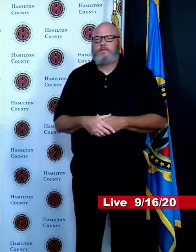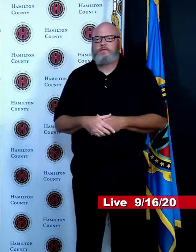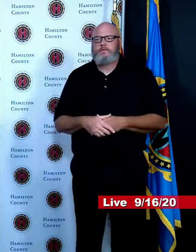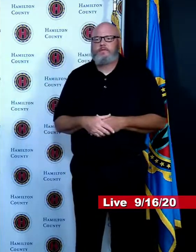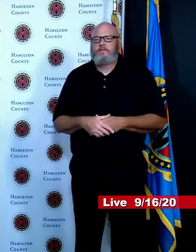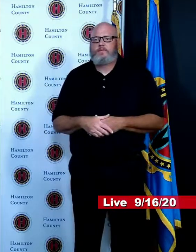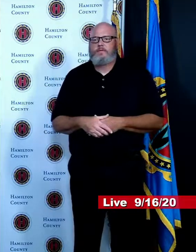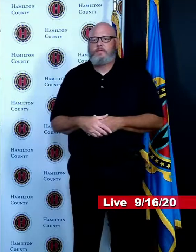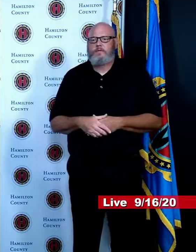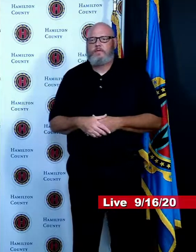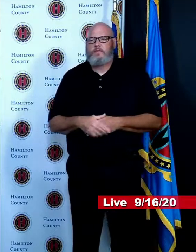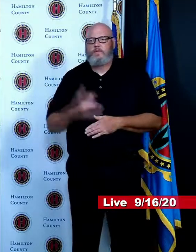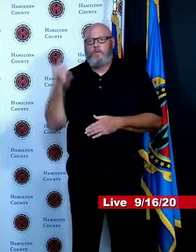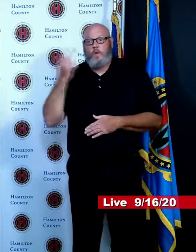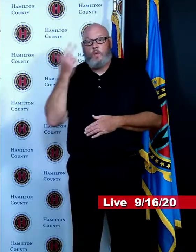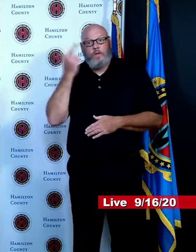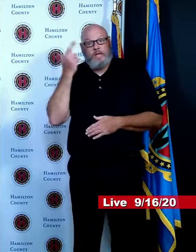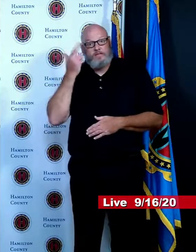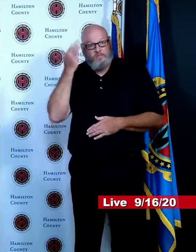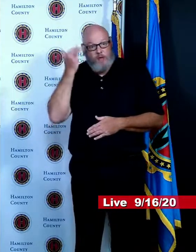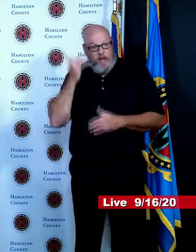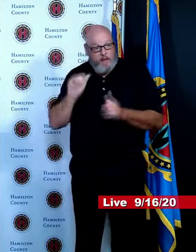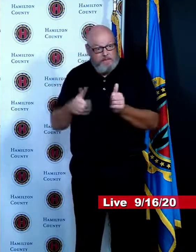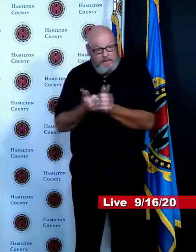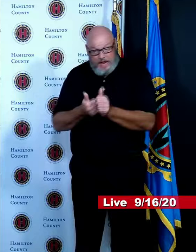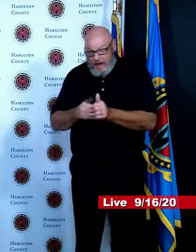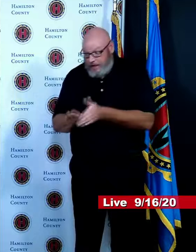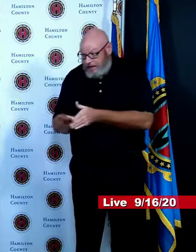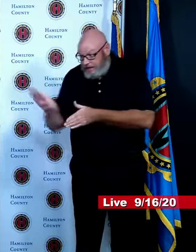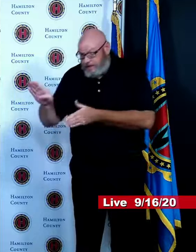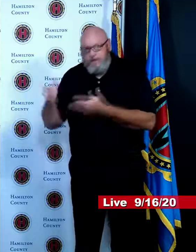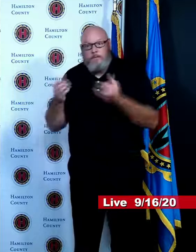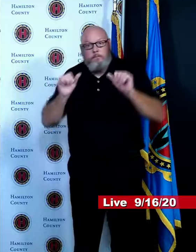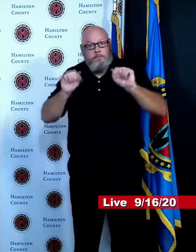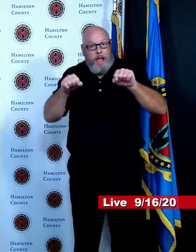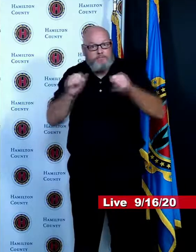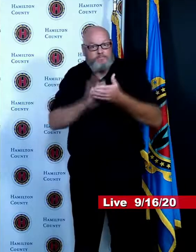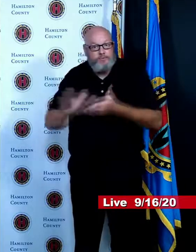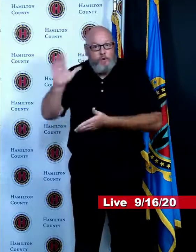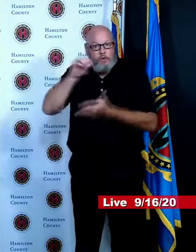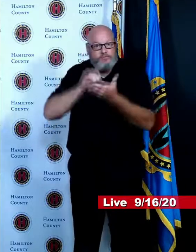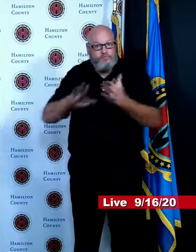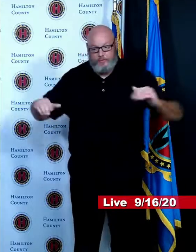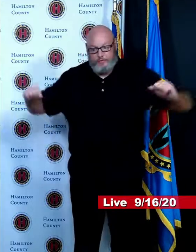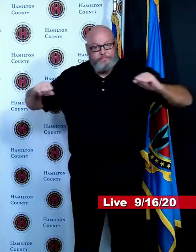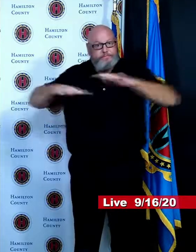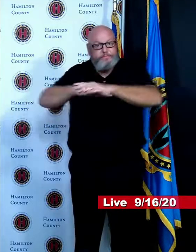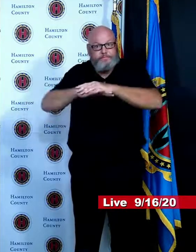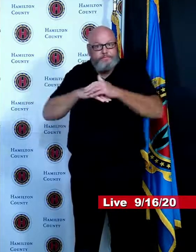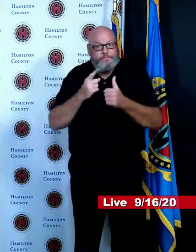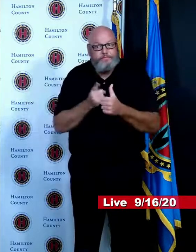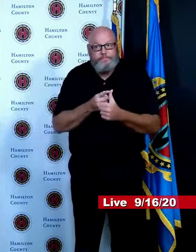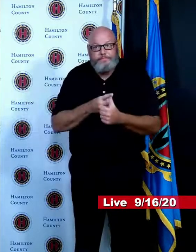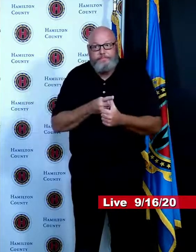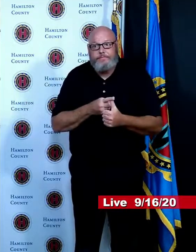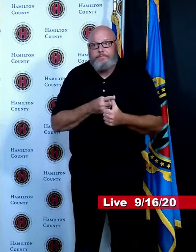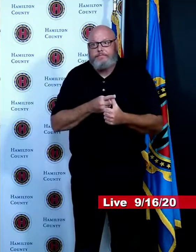some increased spread through young adults and you'll see the numbers there can account for that but it's as likely as anything